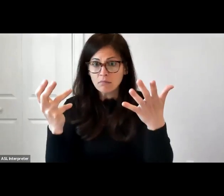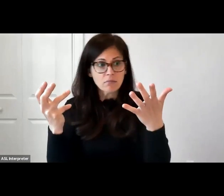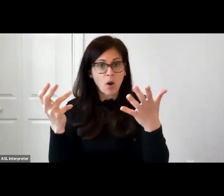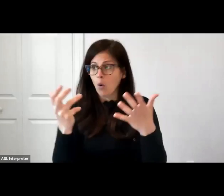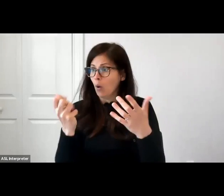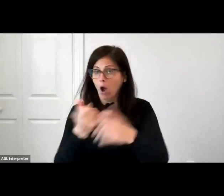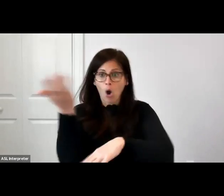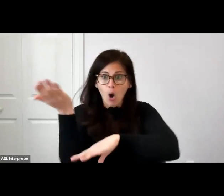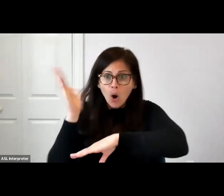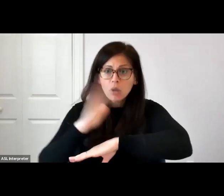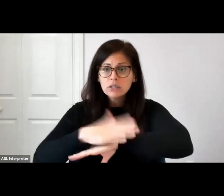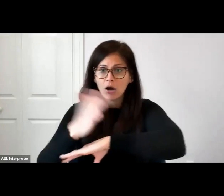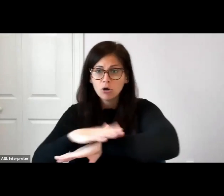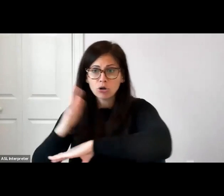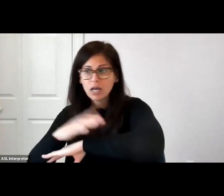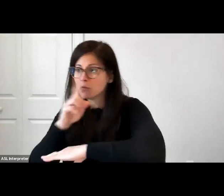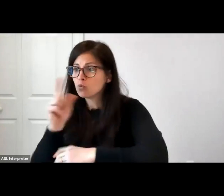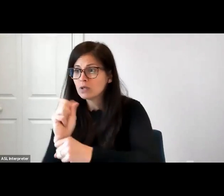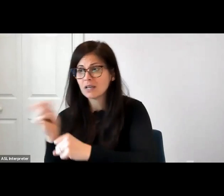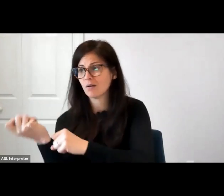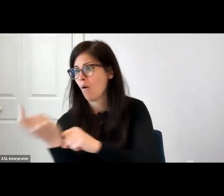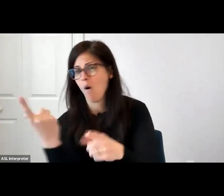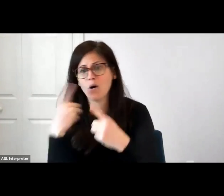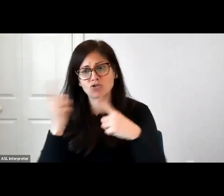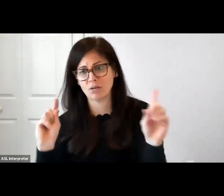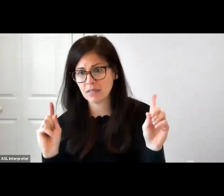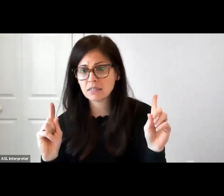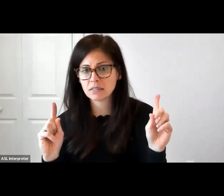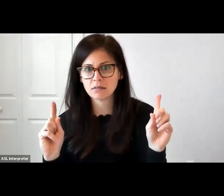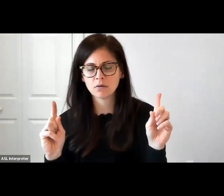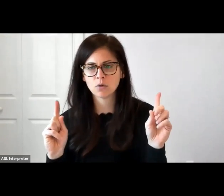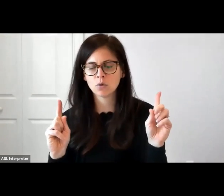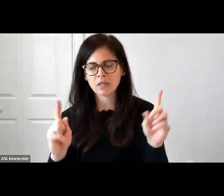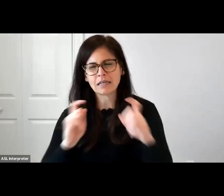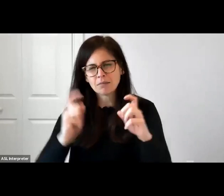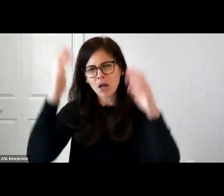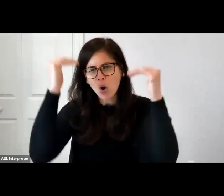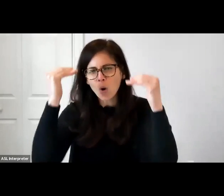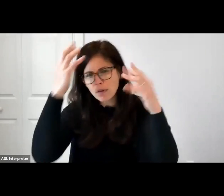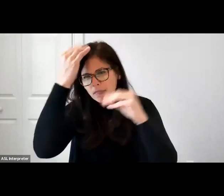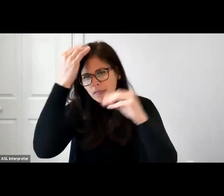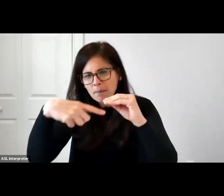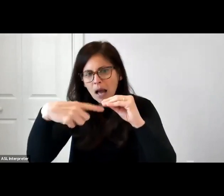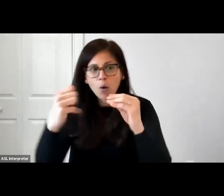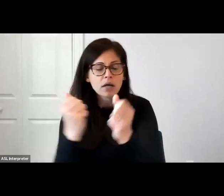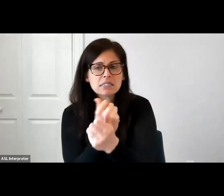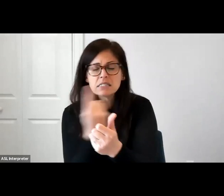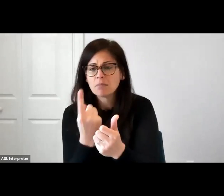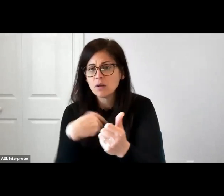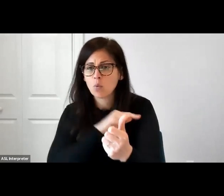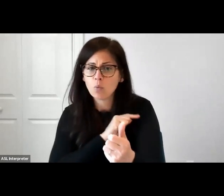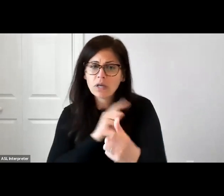So, it's something that gives me hope to think about and, you know, something that we put into practice, just trying to do